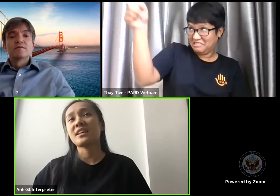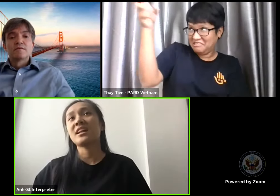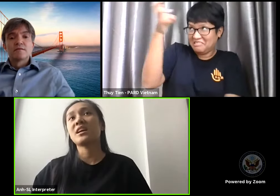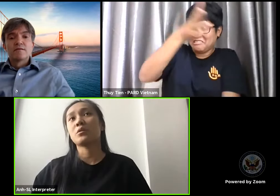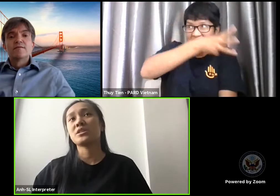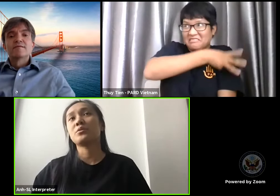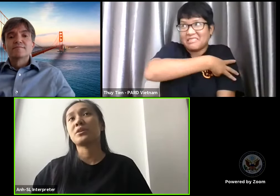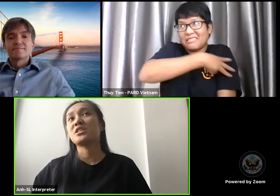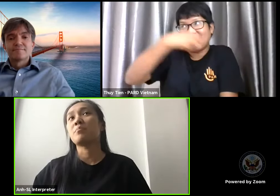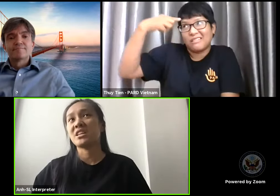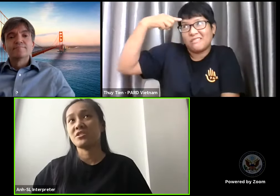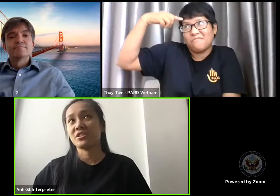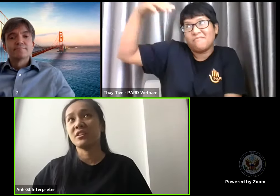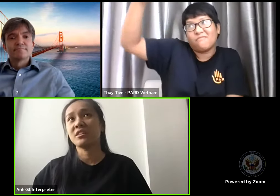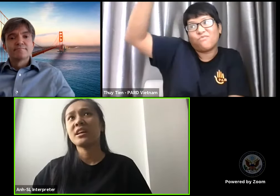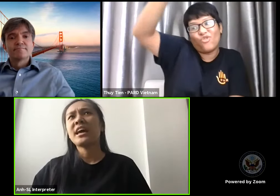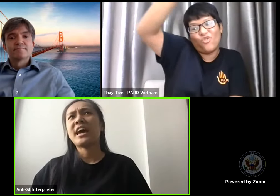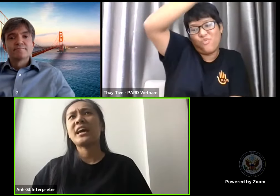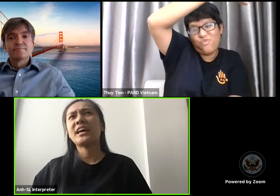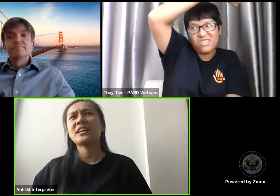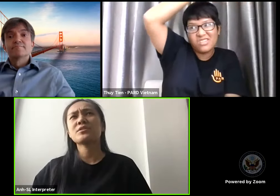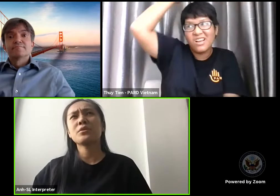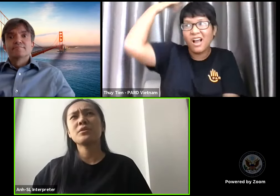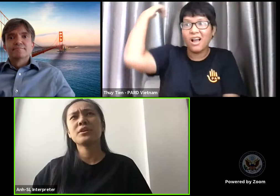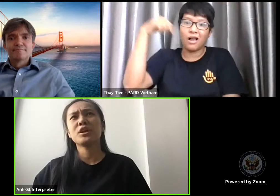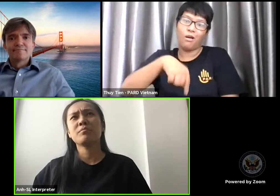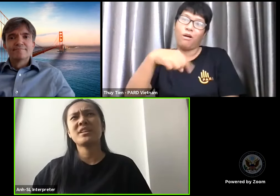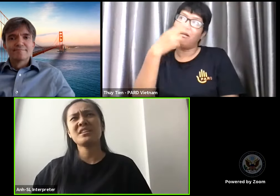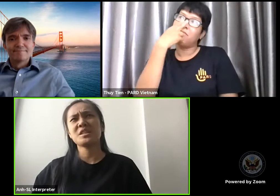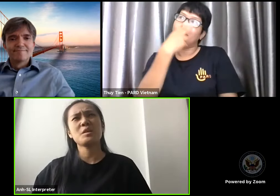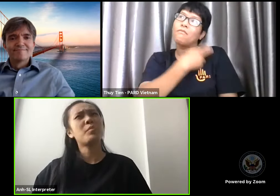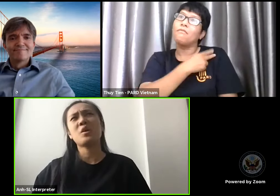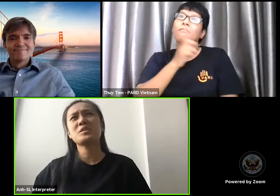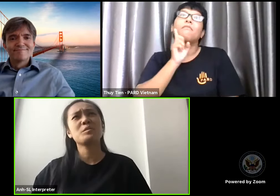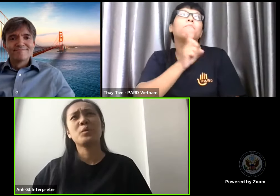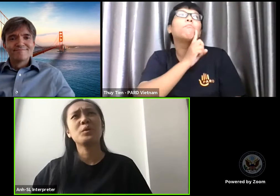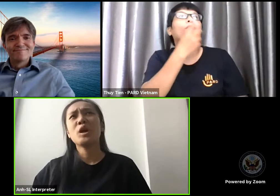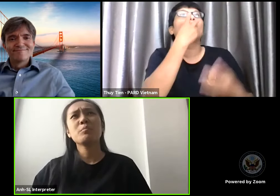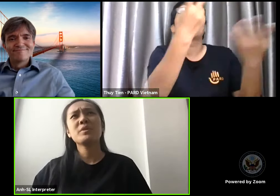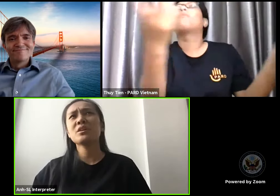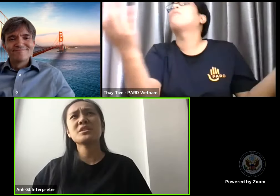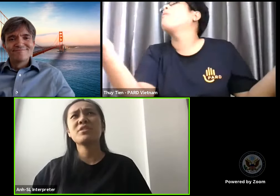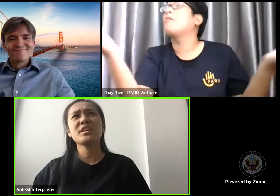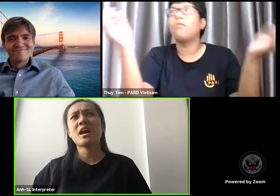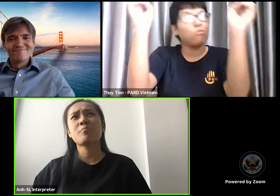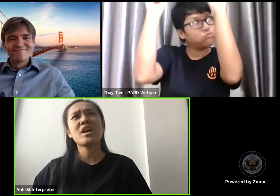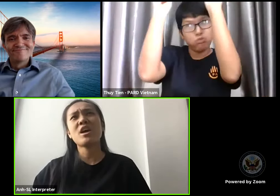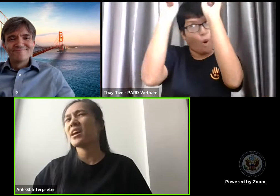in Sign Language Education major. And I told him that is impossible, because in Vietnam I have